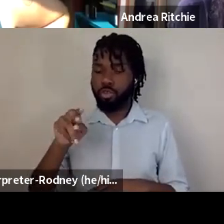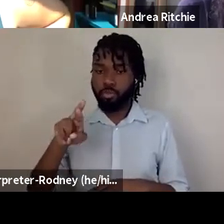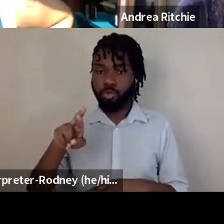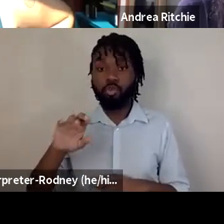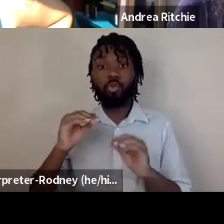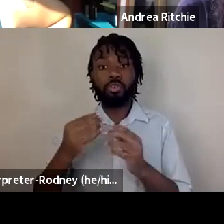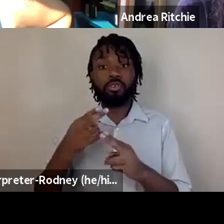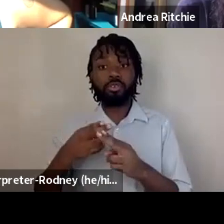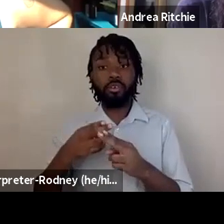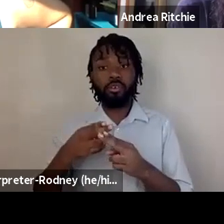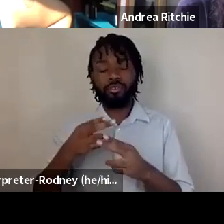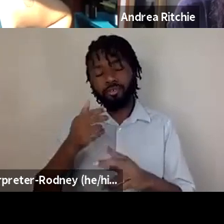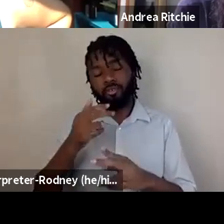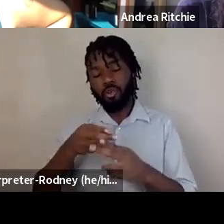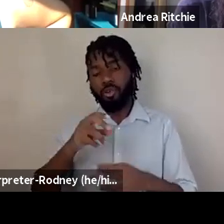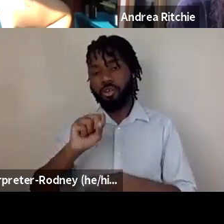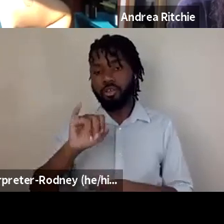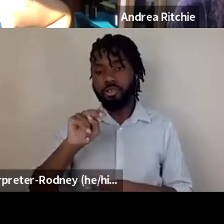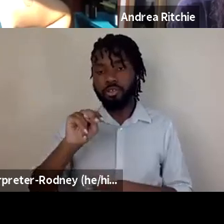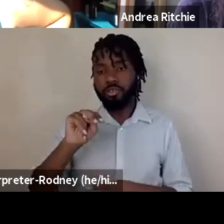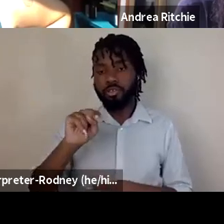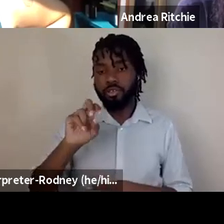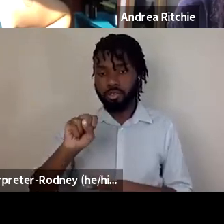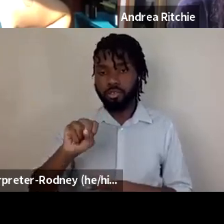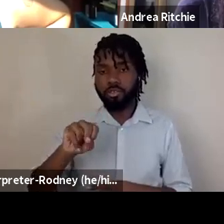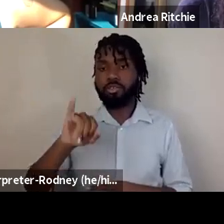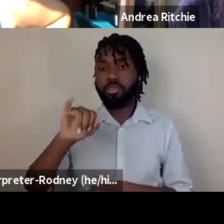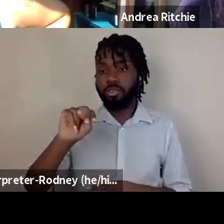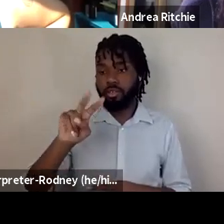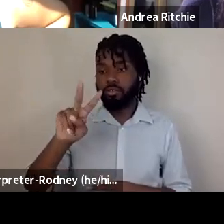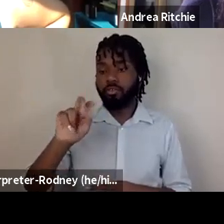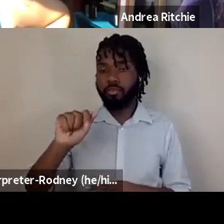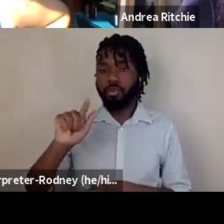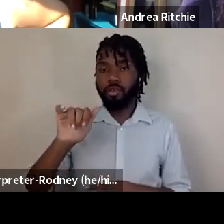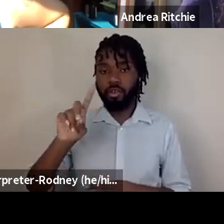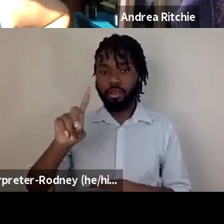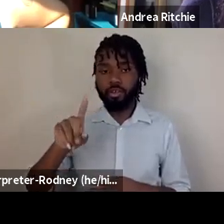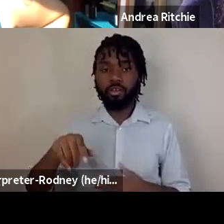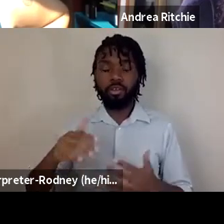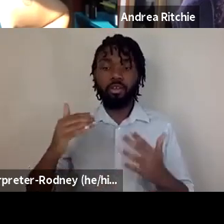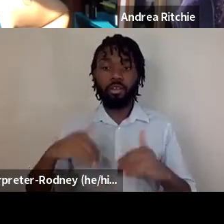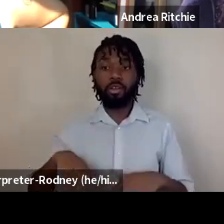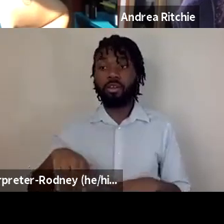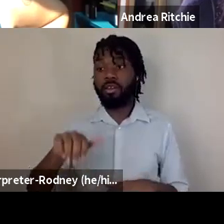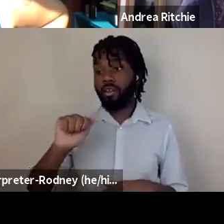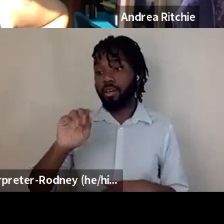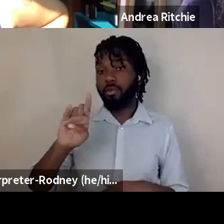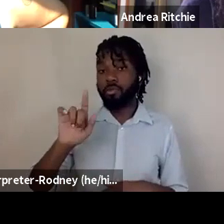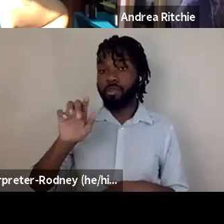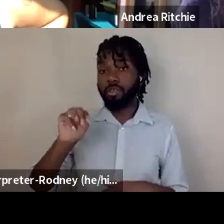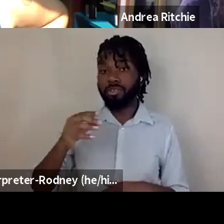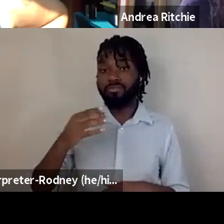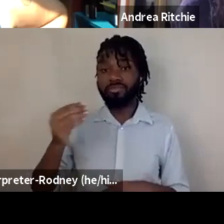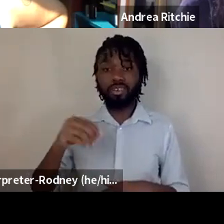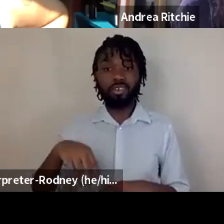Invalid, I-N-V-A-L-I-D. Ableism and anti-blackness and racial capitalism